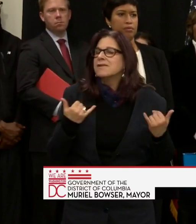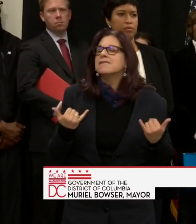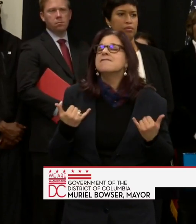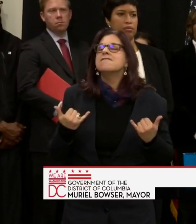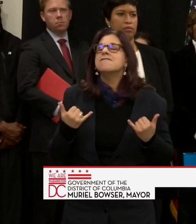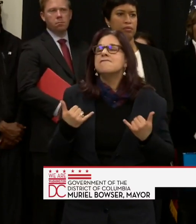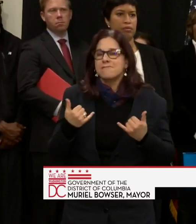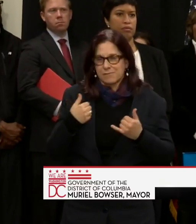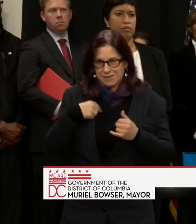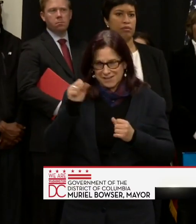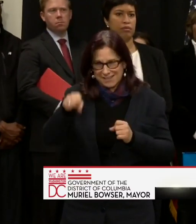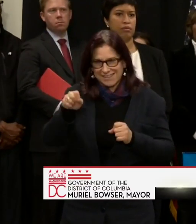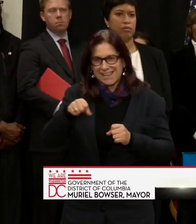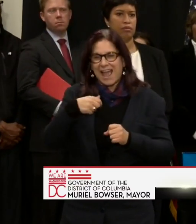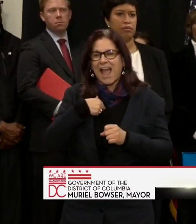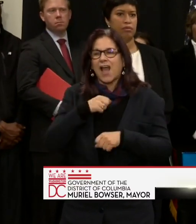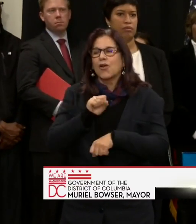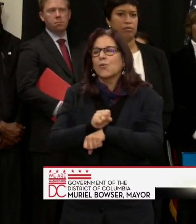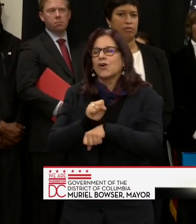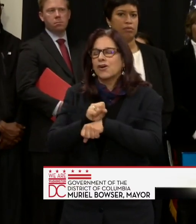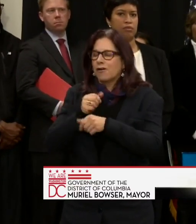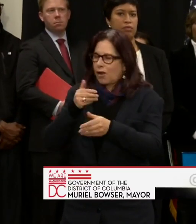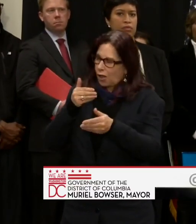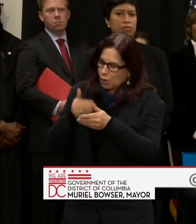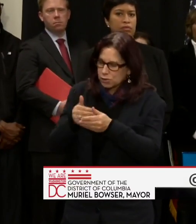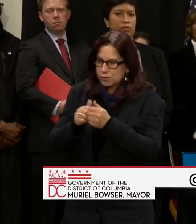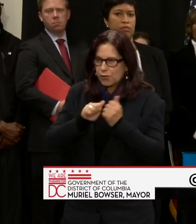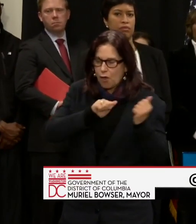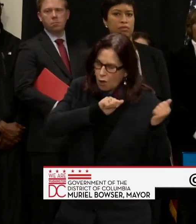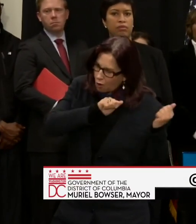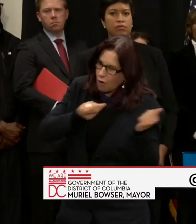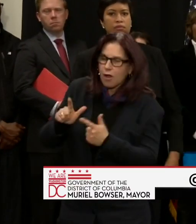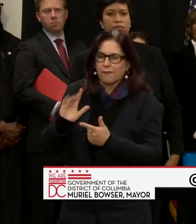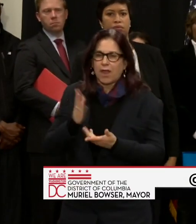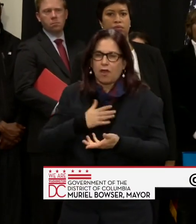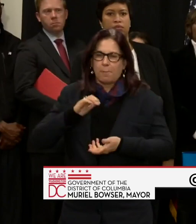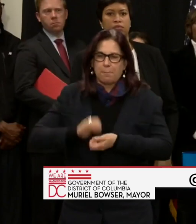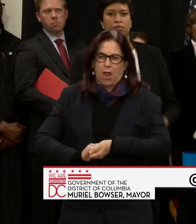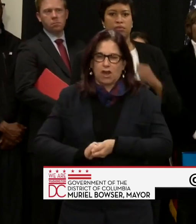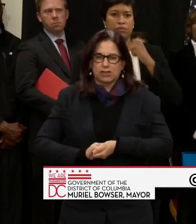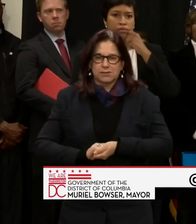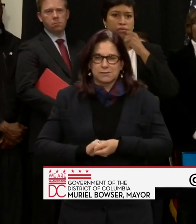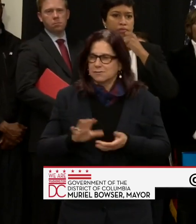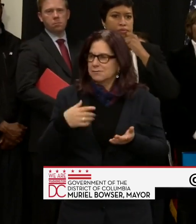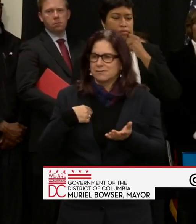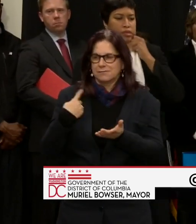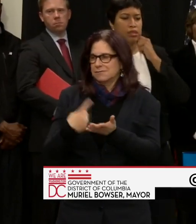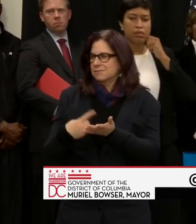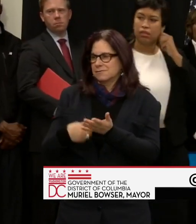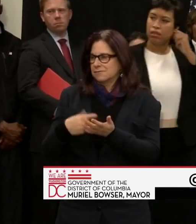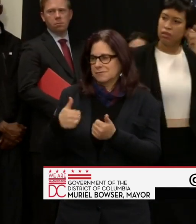COMMUNITY PARTNERS TO CITY AWARE OF EMERGING THREATS. WE'RE NOT GOING TO DISCUSS ANY SPECIFICS.